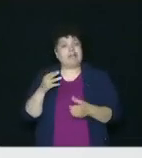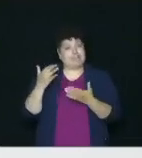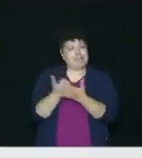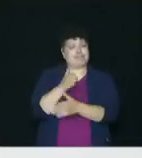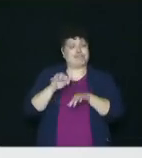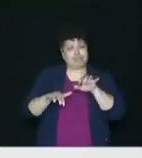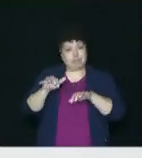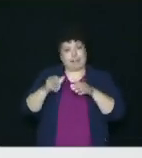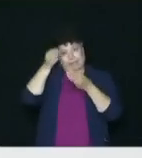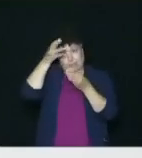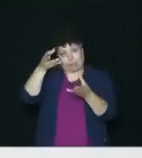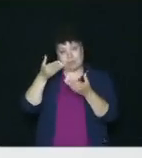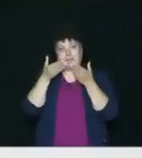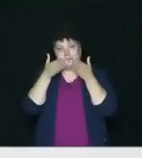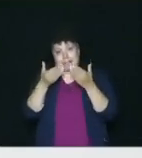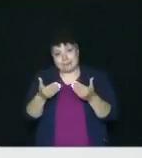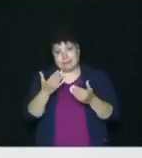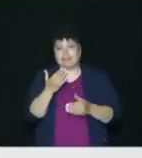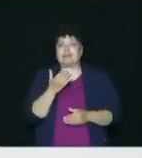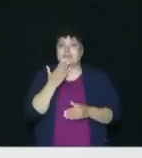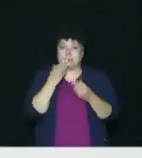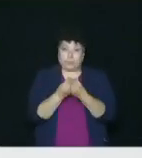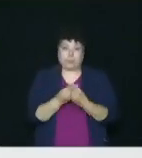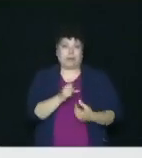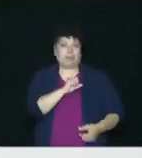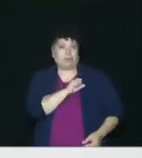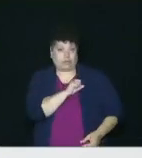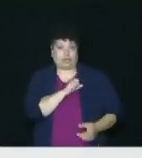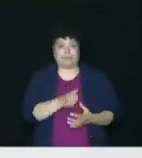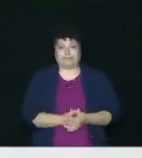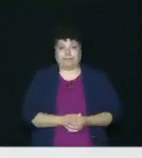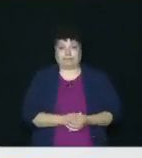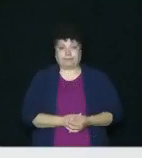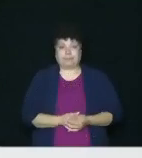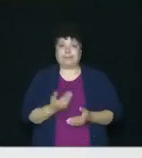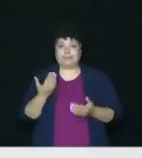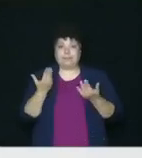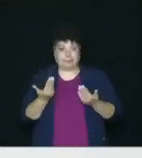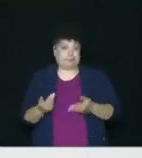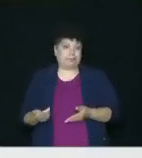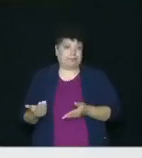IF IT IS IT WITH THE FEDERAL PROVINCIAL TERRITORIAL OR -- TERRITORIAL OR PUBLIC HEALTH